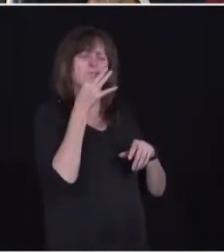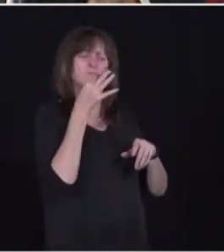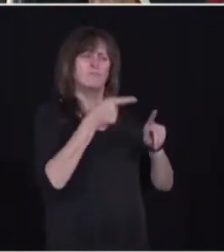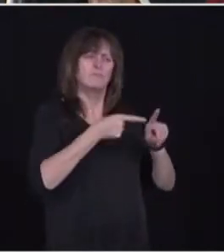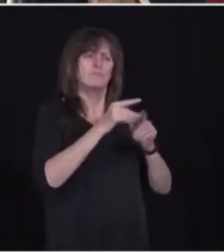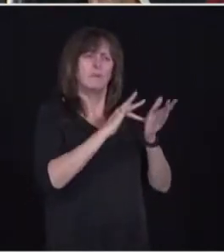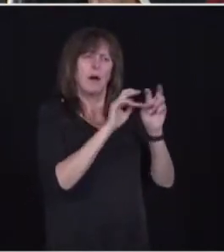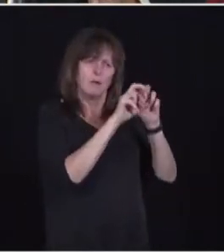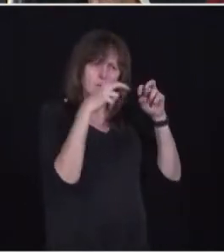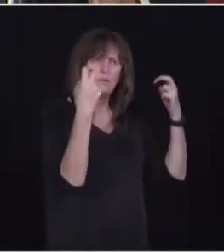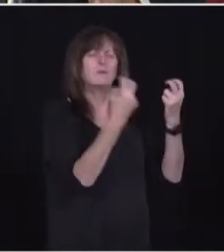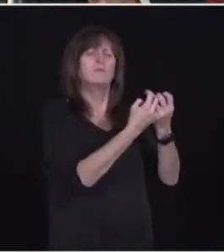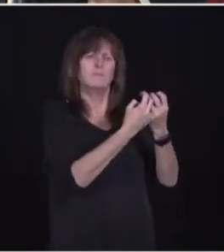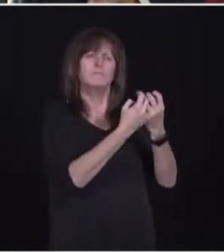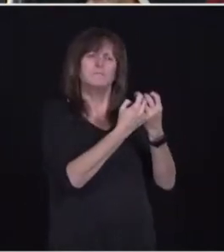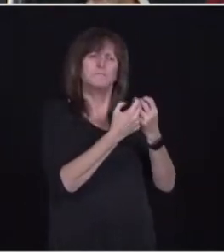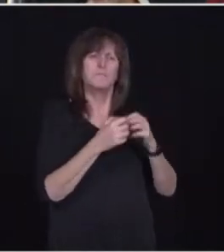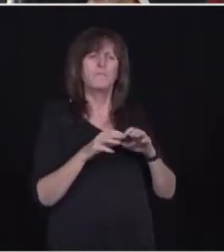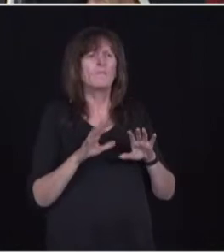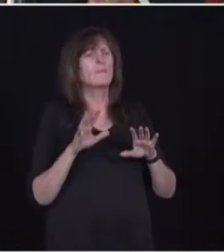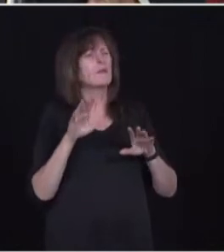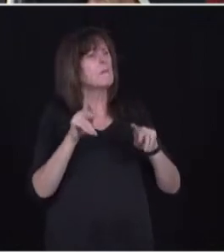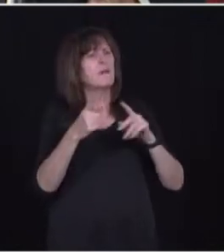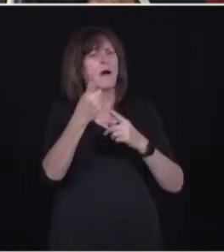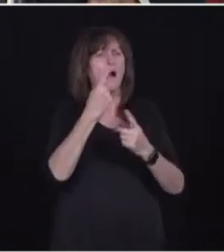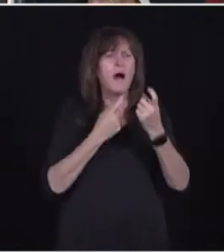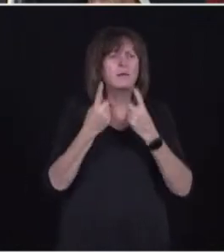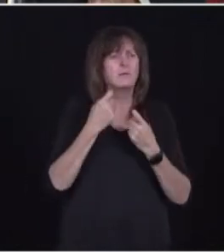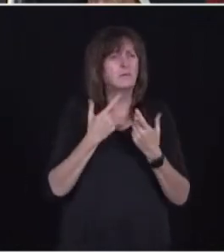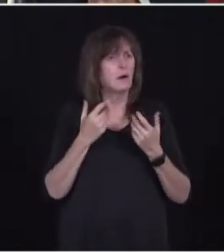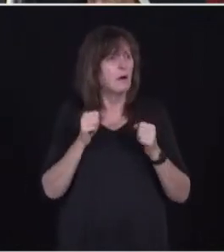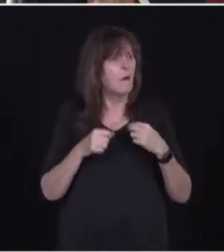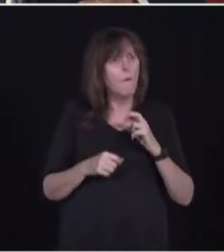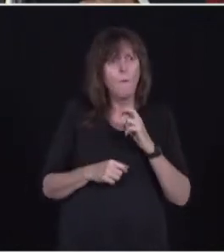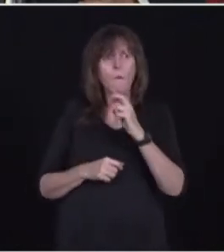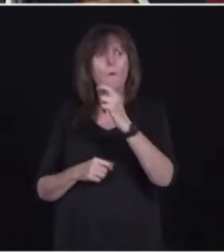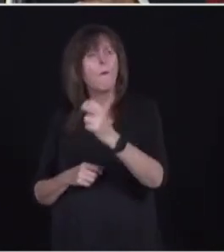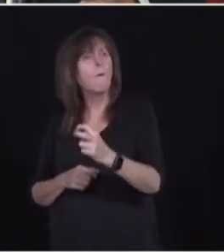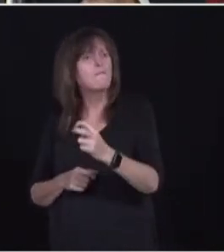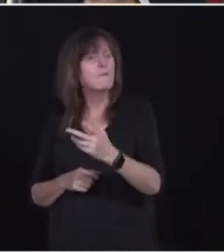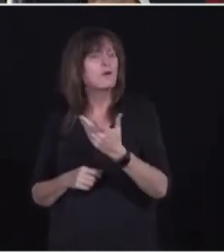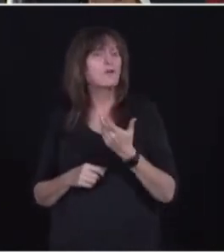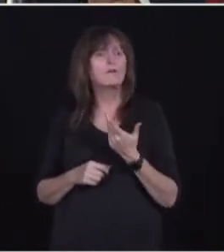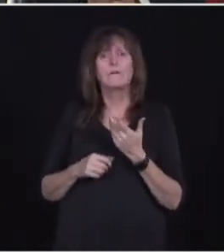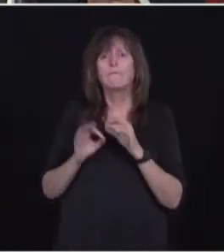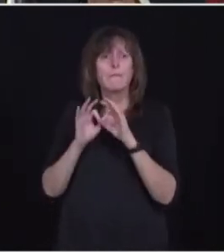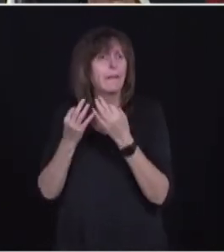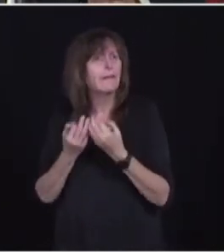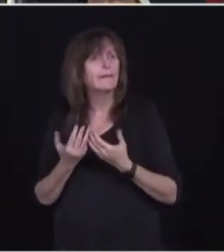we didn't do the stock down, what if it was We're going to get the advice of the health